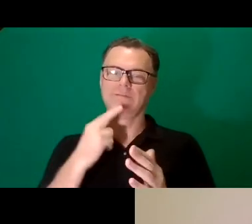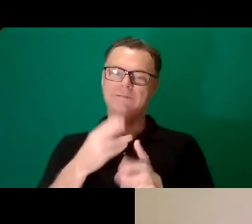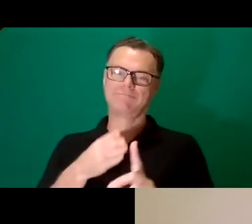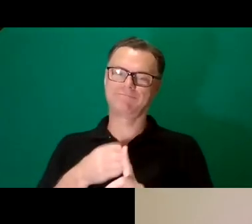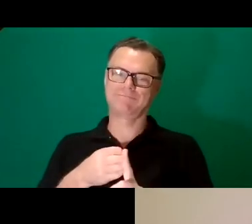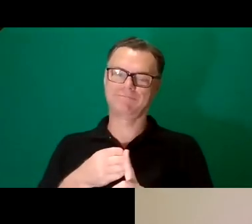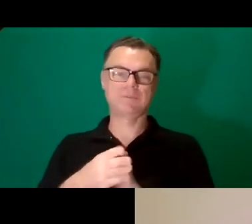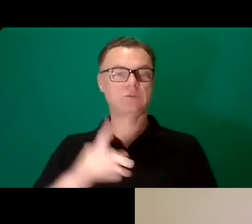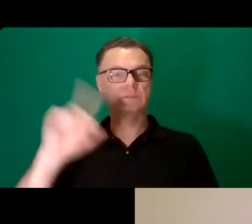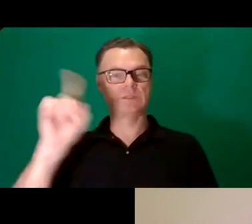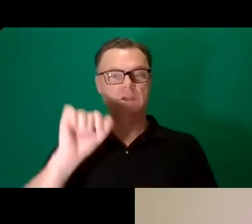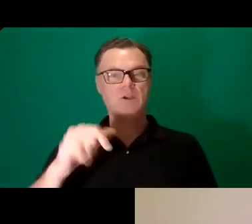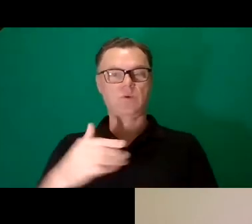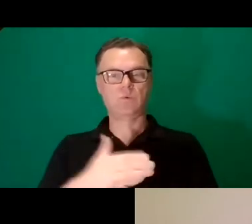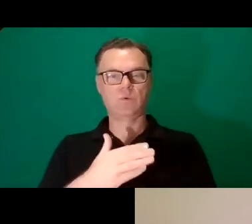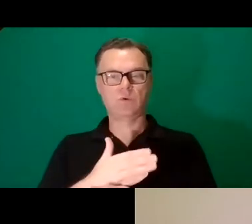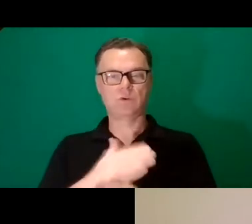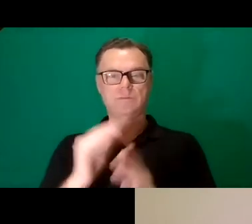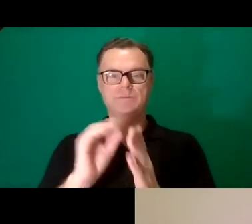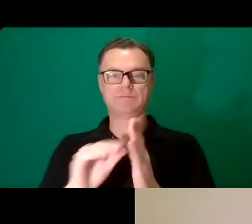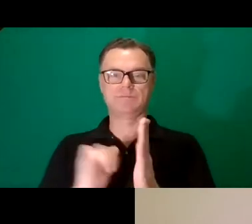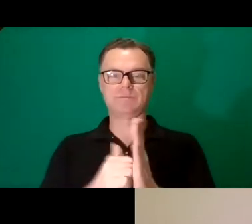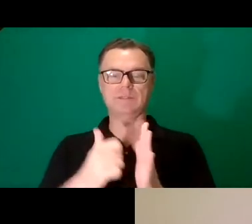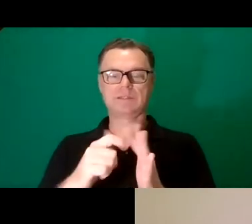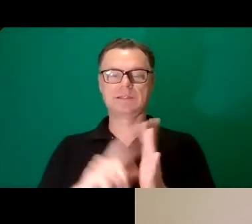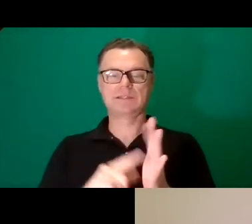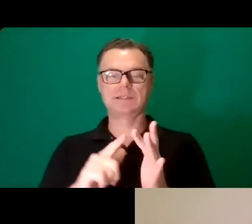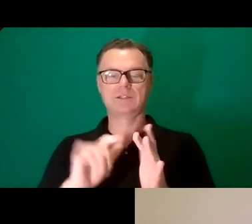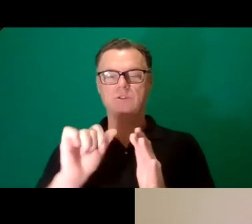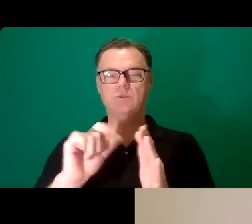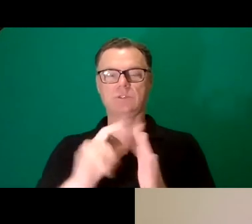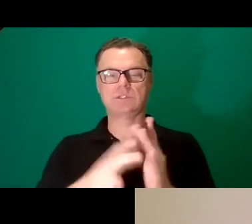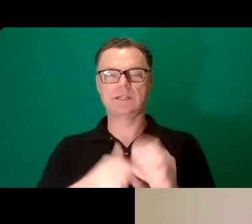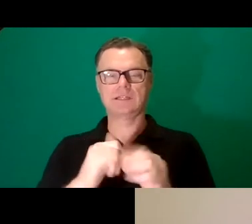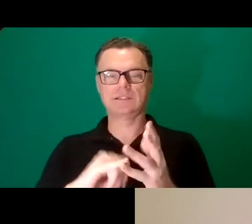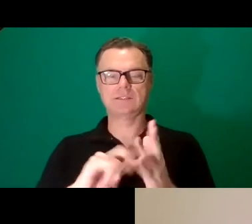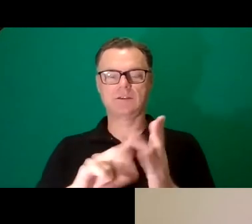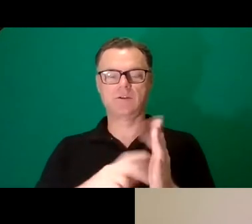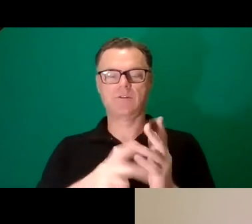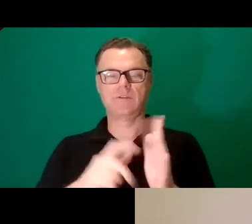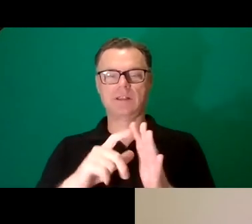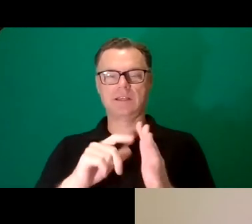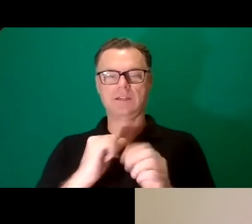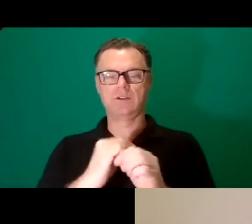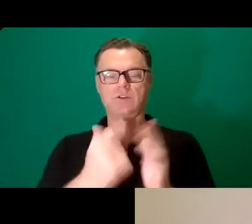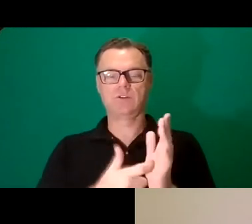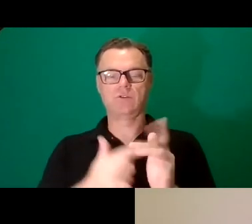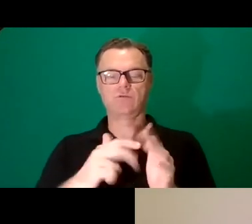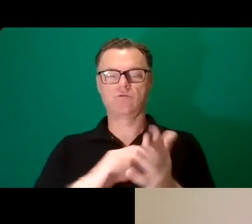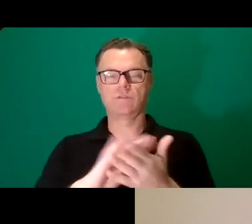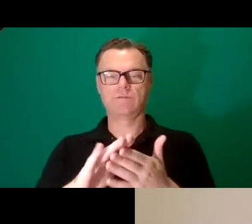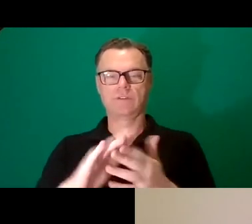Today her work has been published in Kill Your Darlings, Overland, Griffith Review and The Big Issue, among other publications.